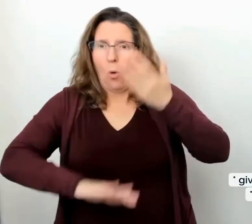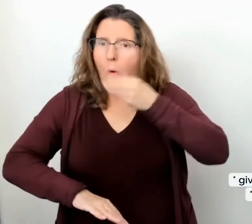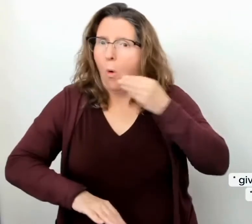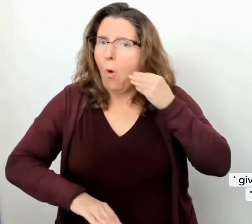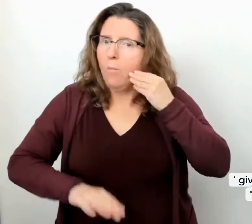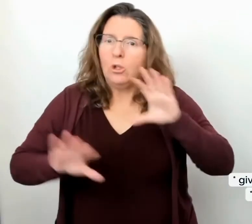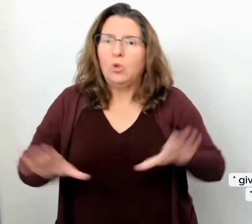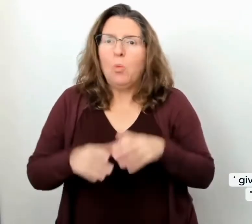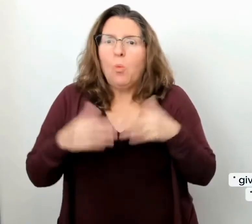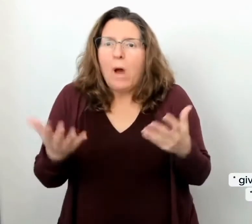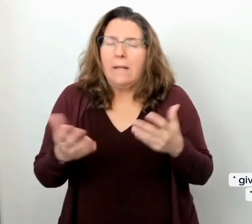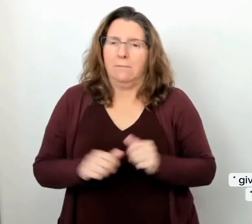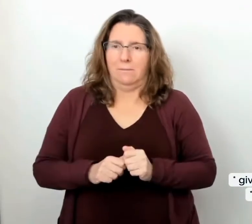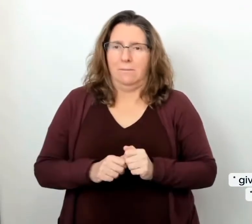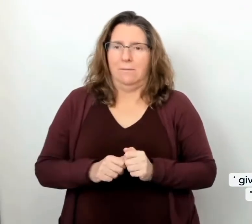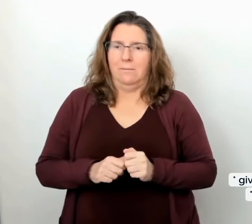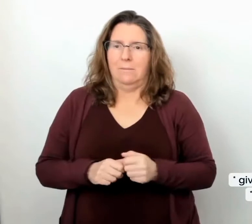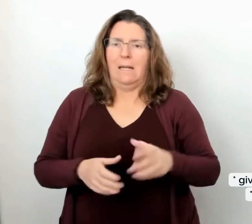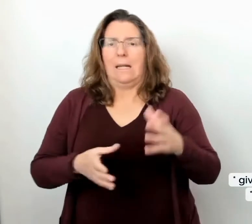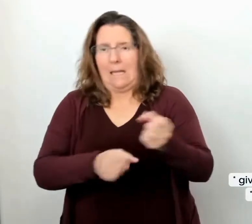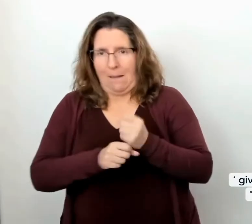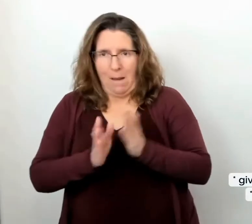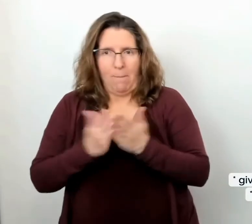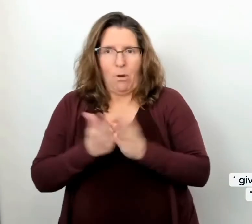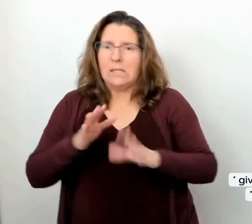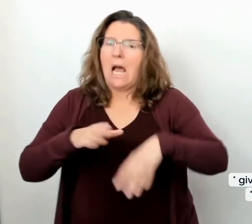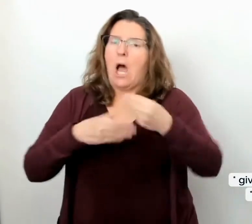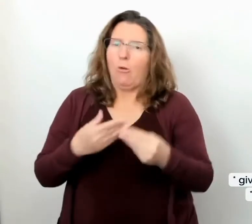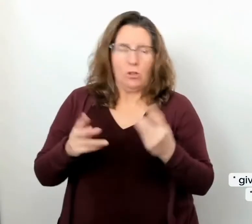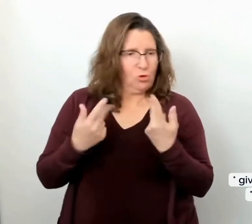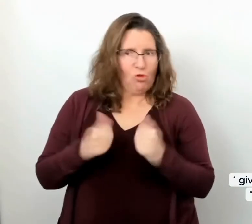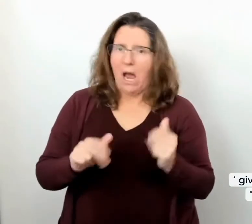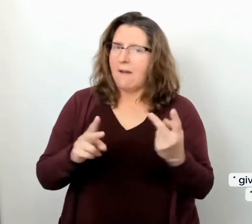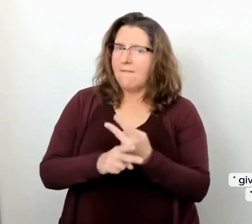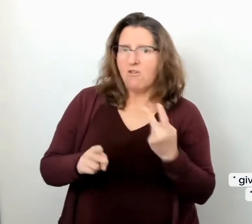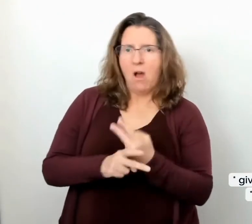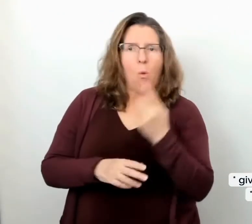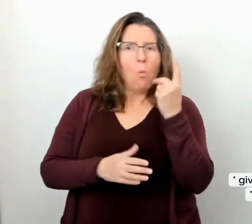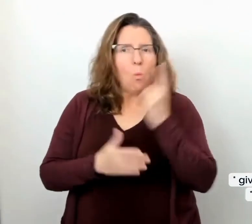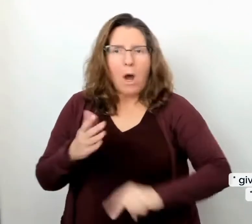pulled out my books and tried to figure out what had been talked about, what was the point of the lessons?